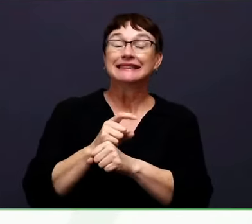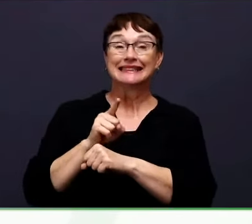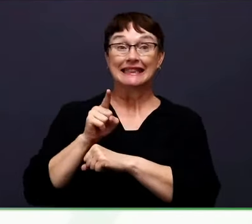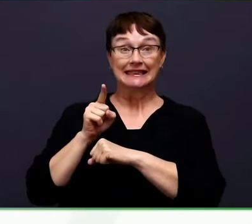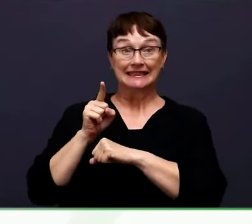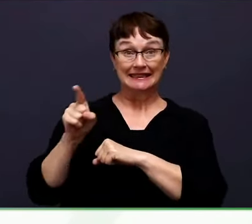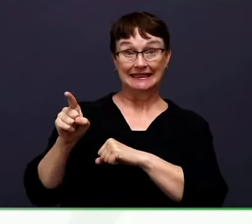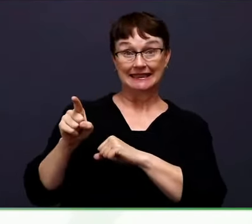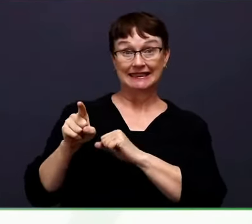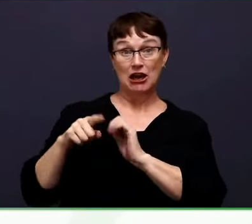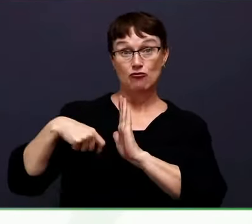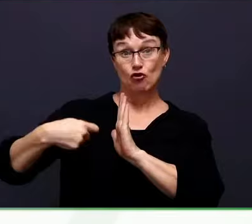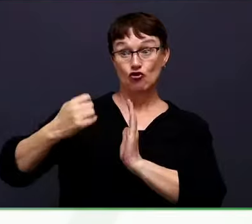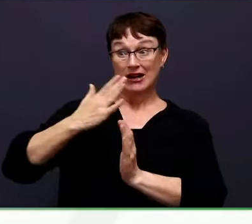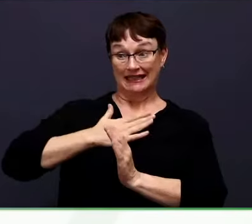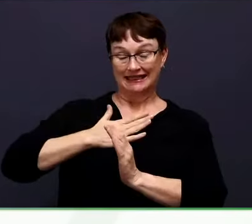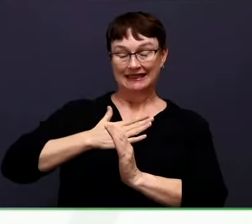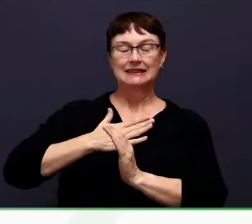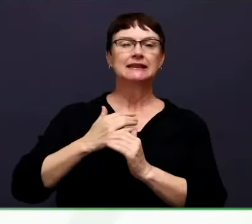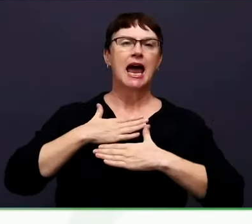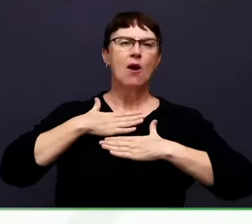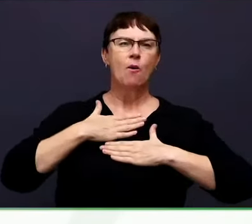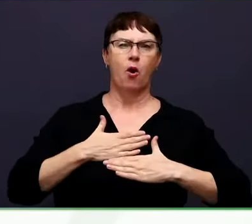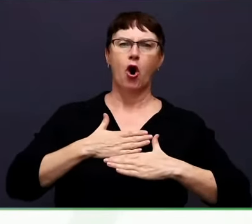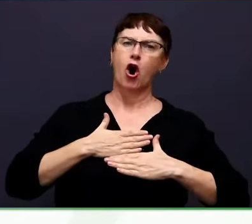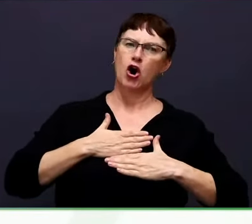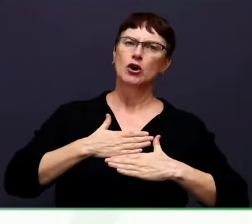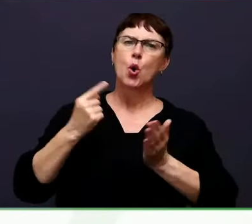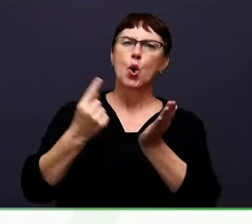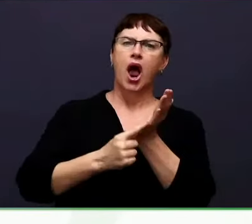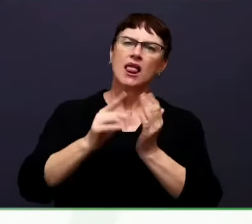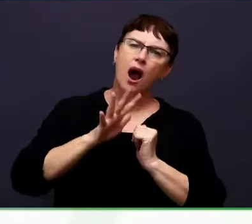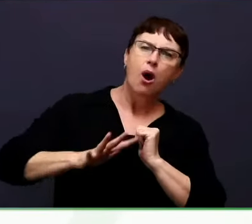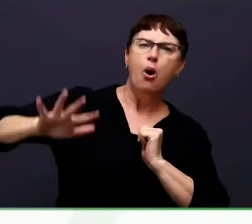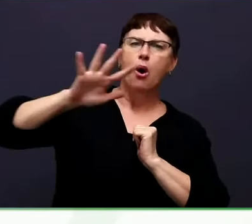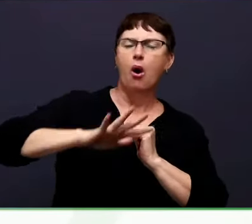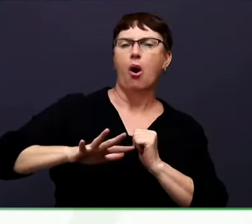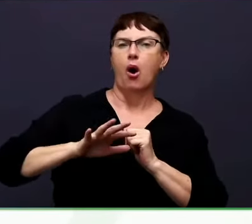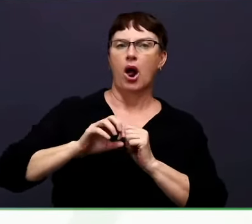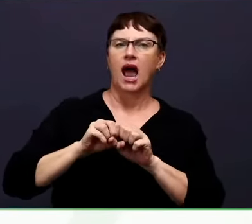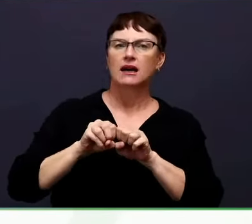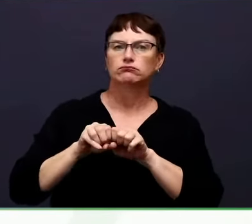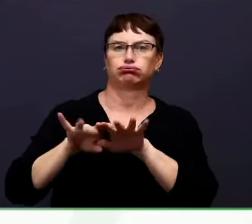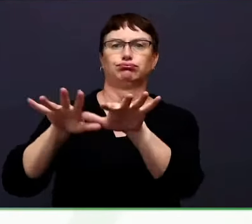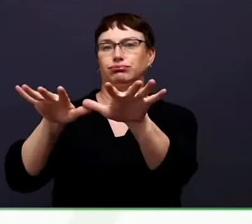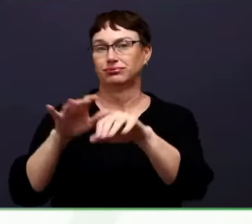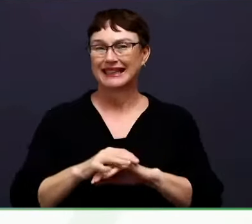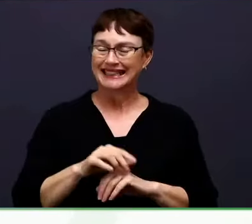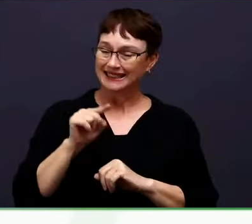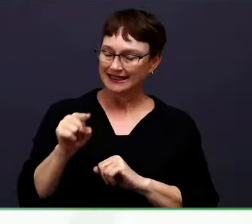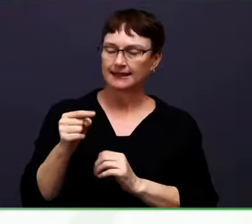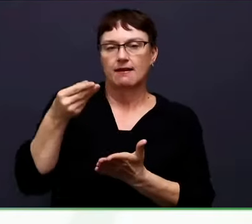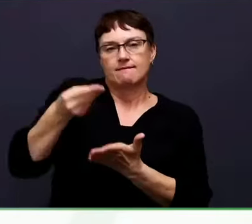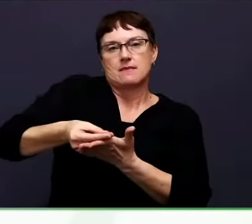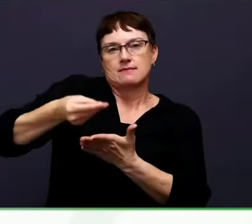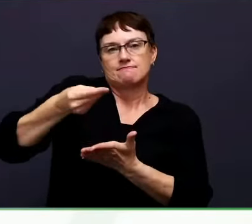and entities, to be able to make their own choices. How, where and with whom to live.